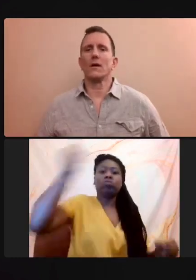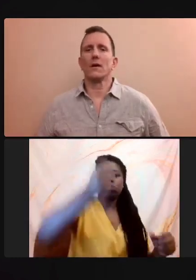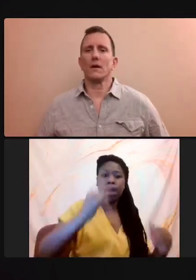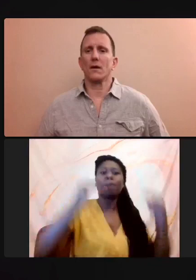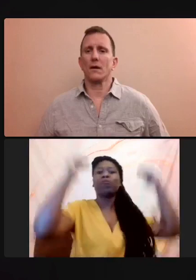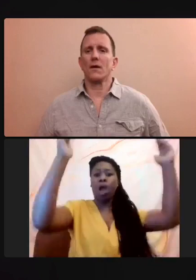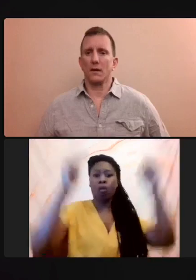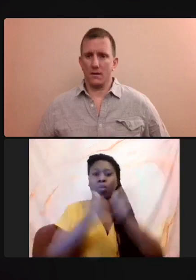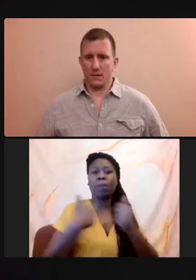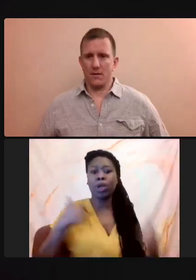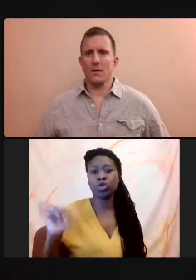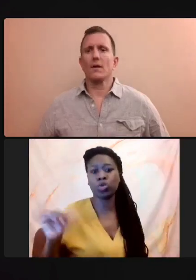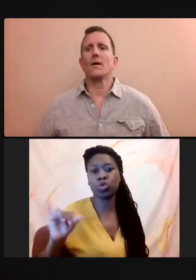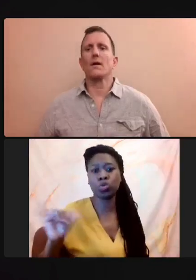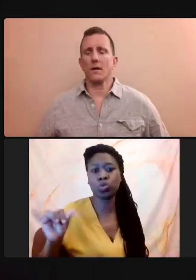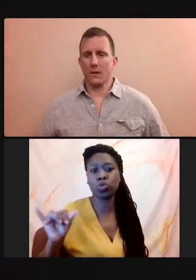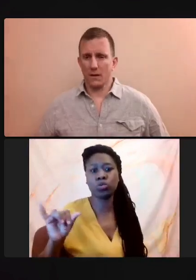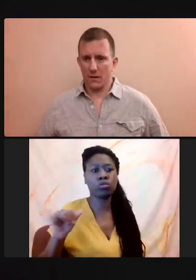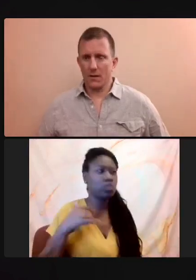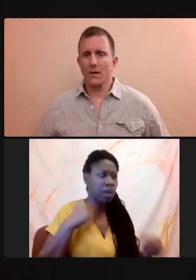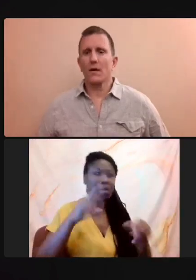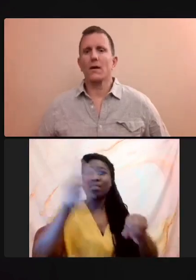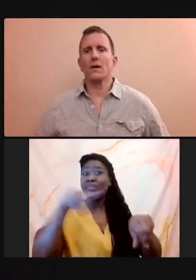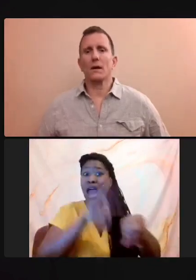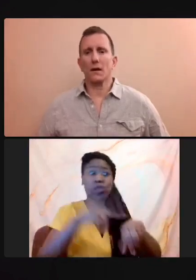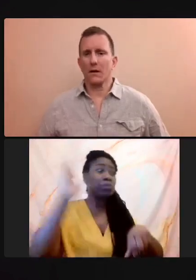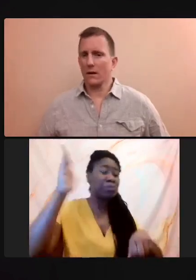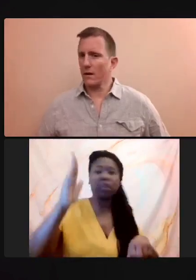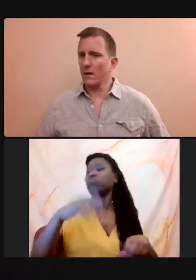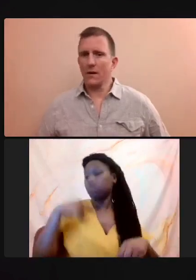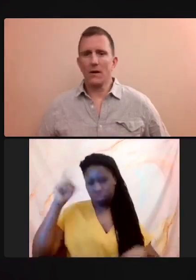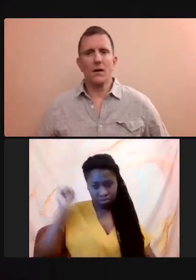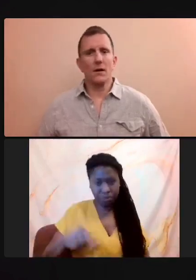If you're not invest, if you're not willing to invest back in me after I'm laboring to invest in you and